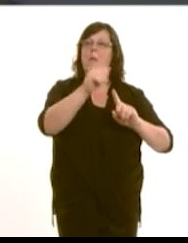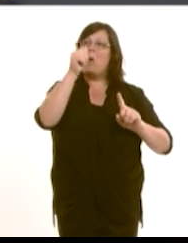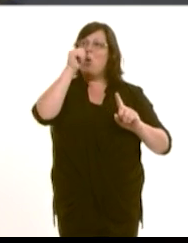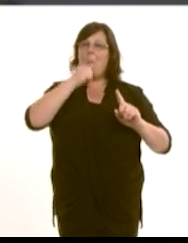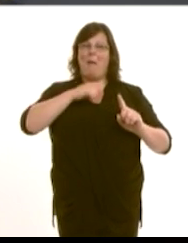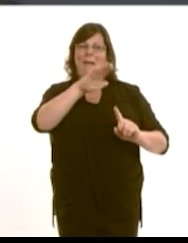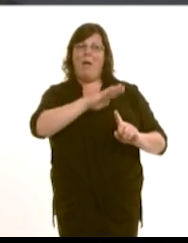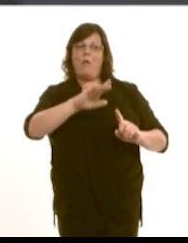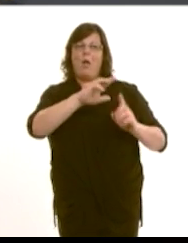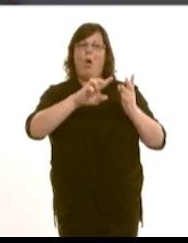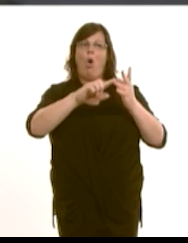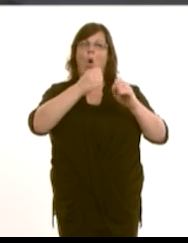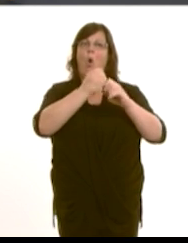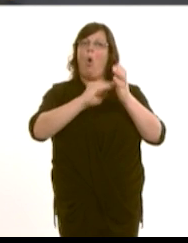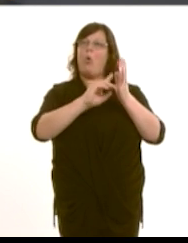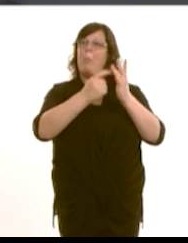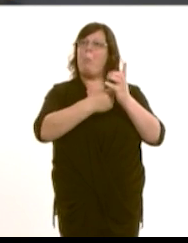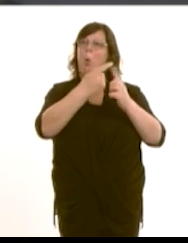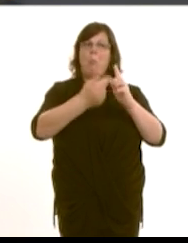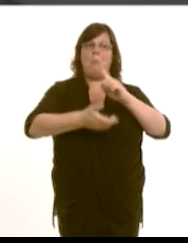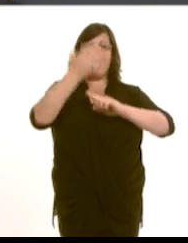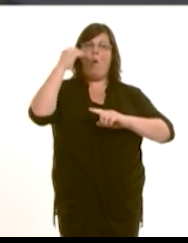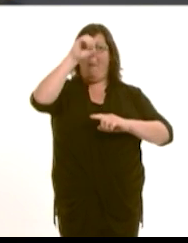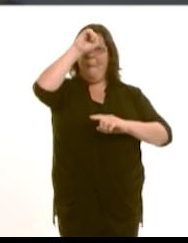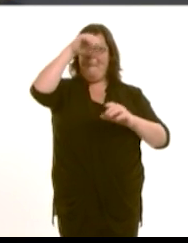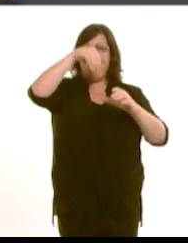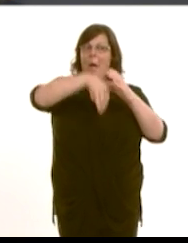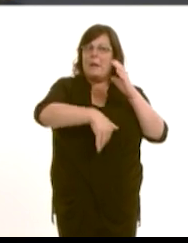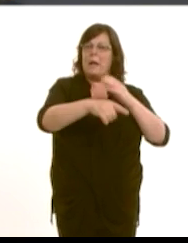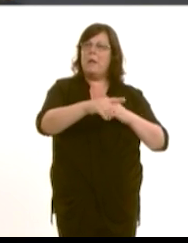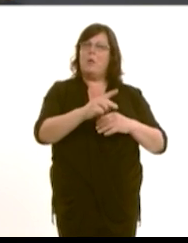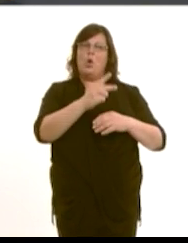industry constituency, that all but two of the wards in my constituency are rural.